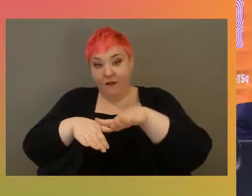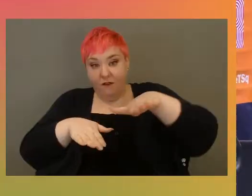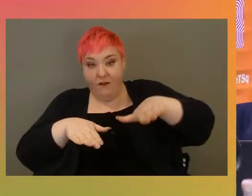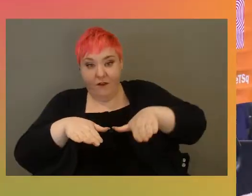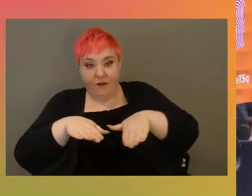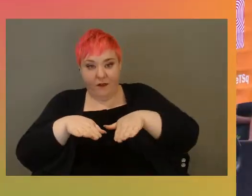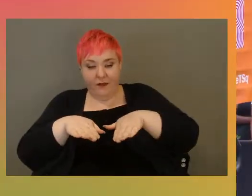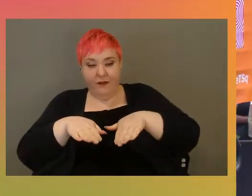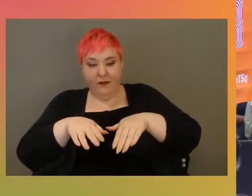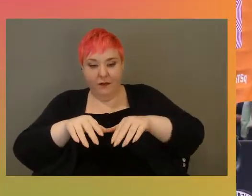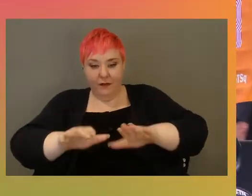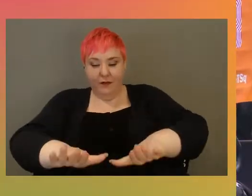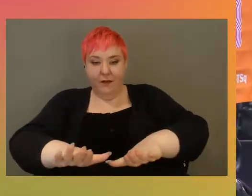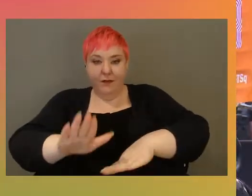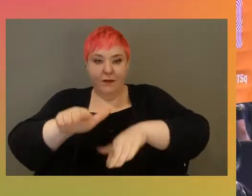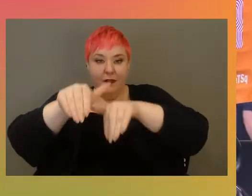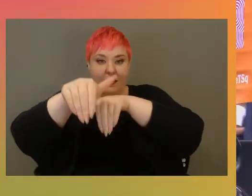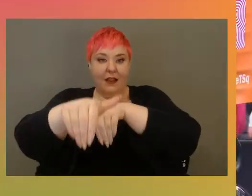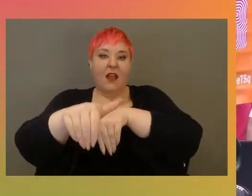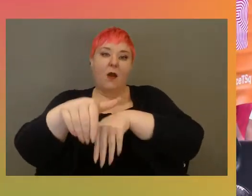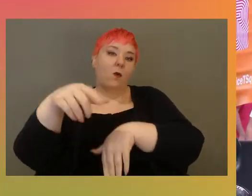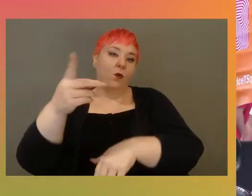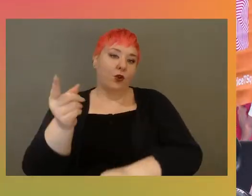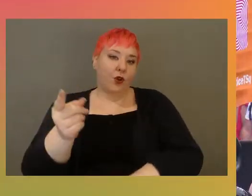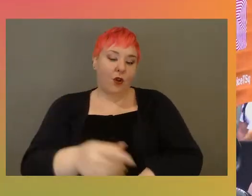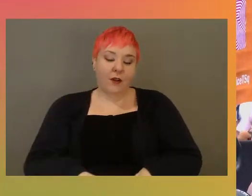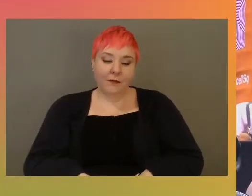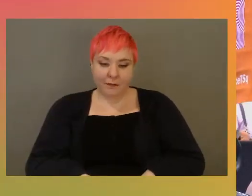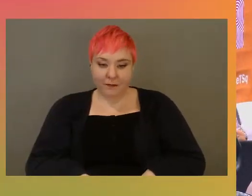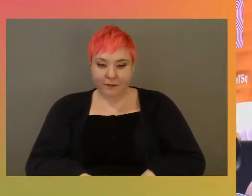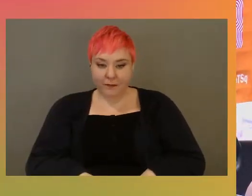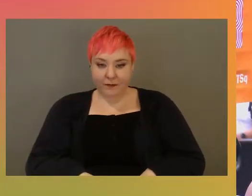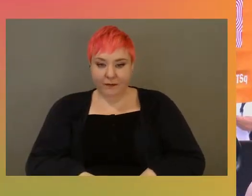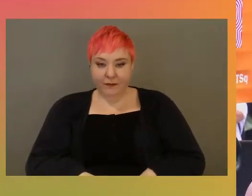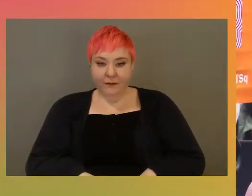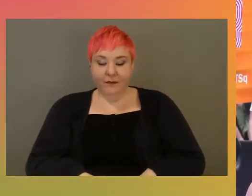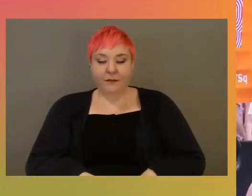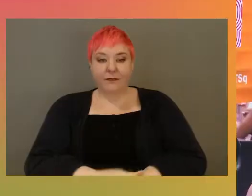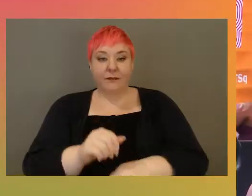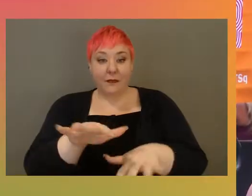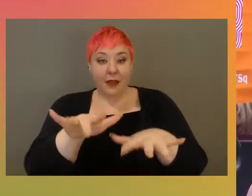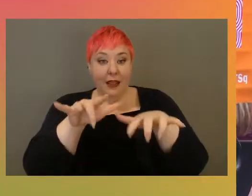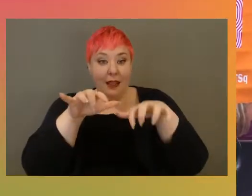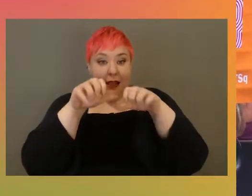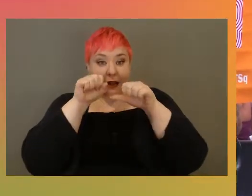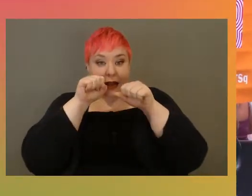BEND YOUR KNEES, STEP FORWARD, STEP YOUR RIGHT FOOT BACK, STEP